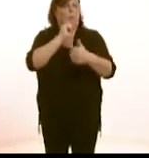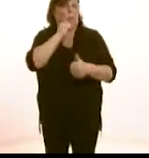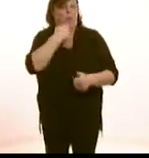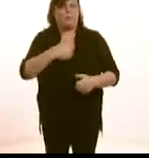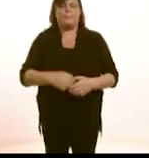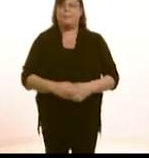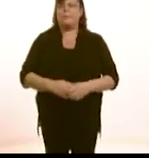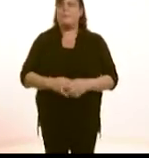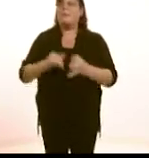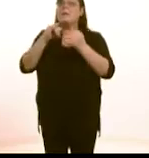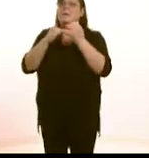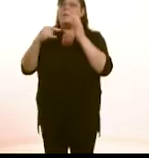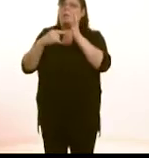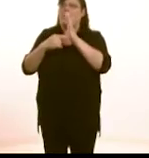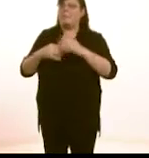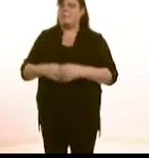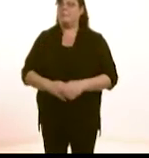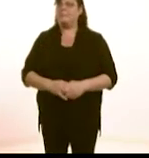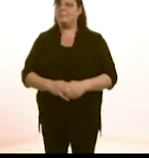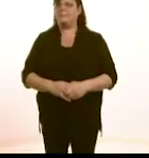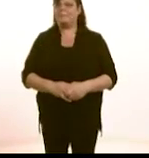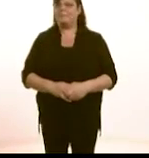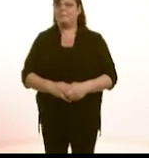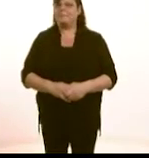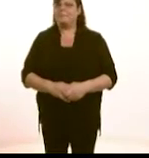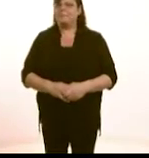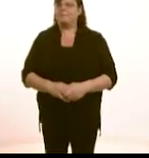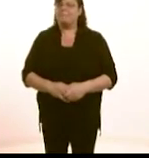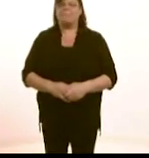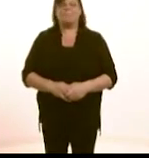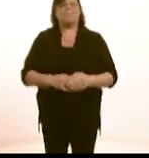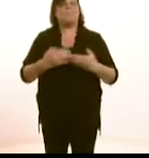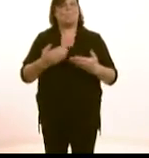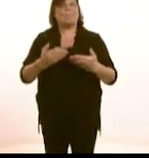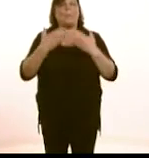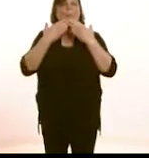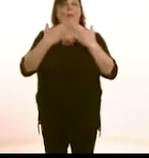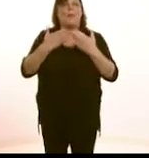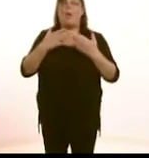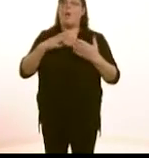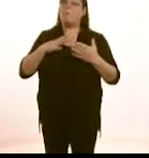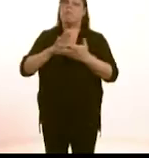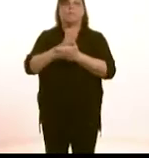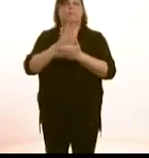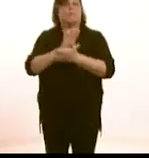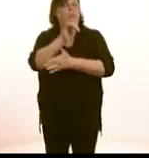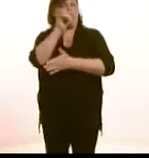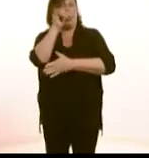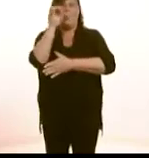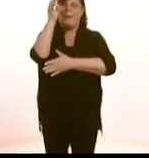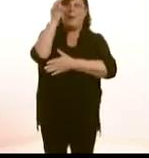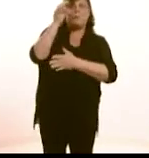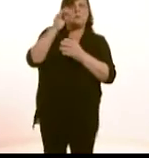Simon Thomas: I welcome the fact that councils are now starting to build council houses once